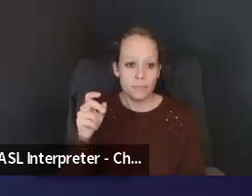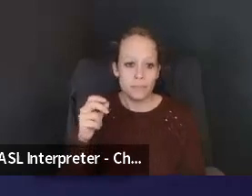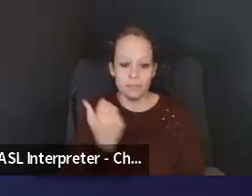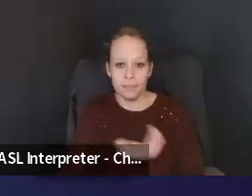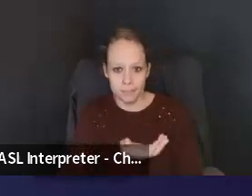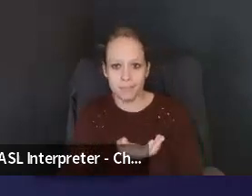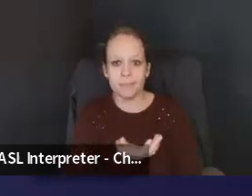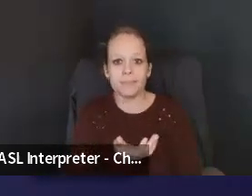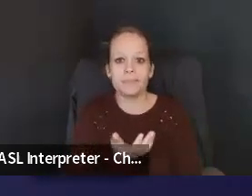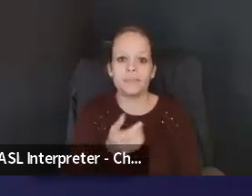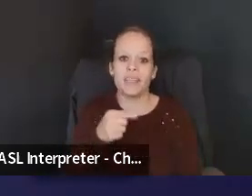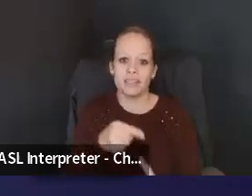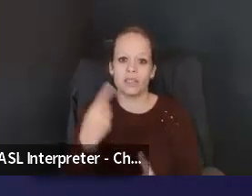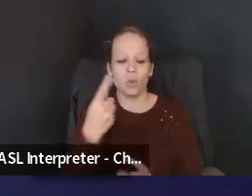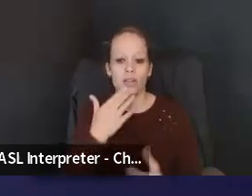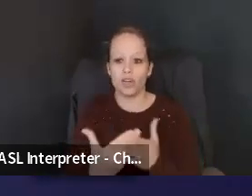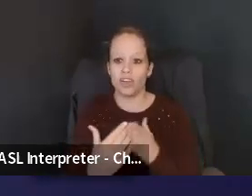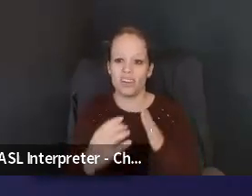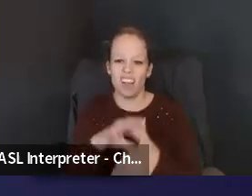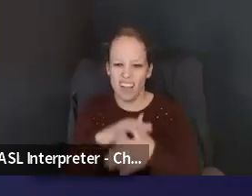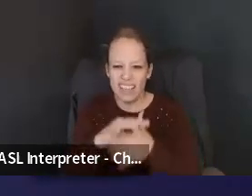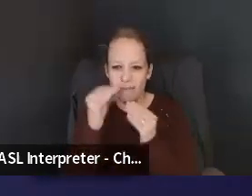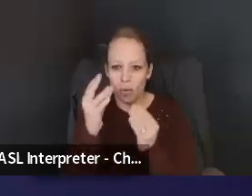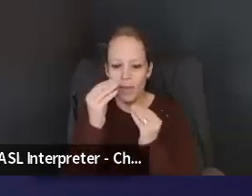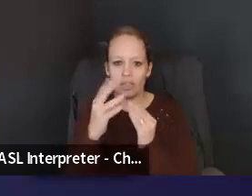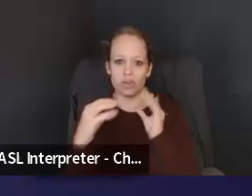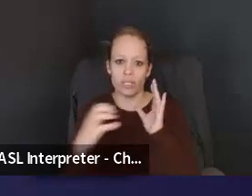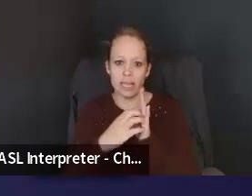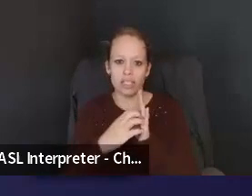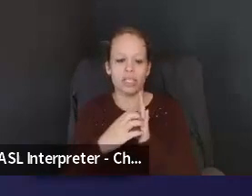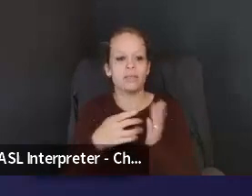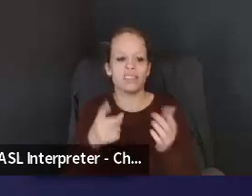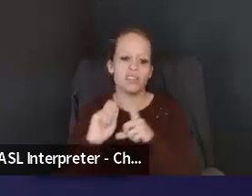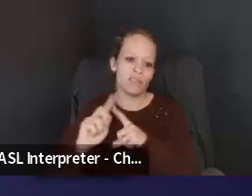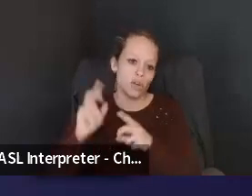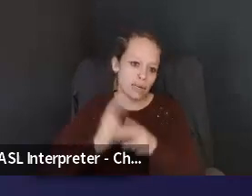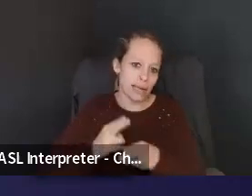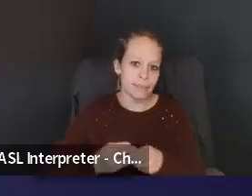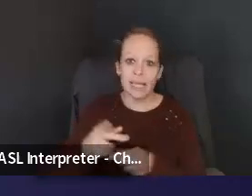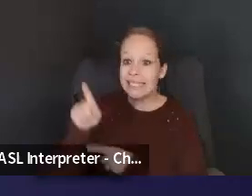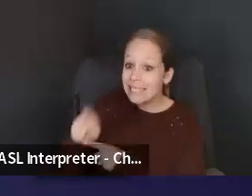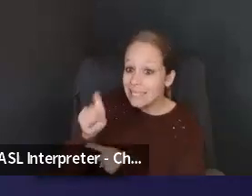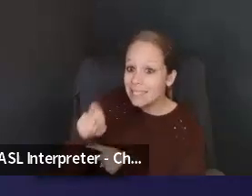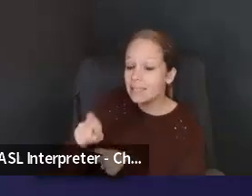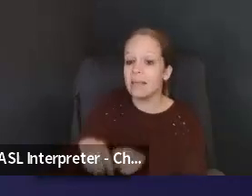of any proposal. It's called different things. Some call it the need section, the importance,